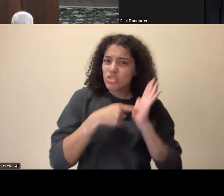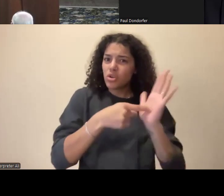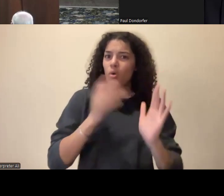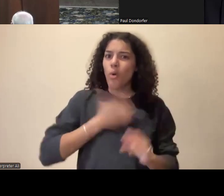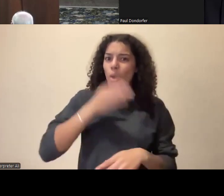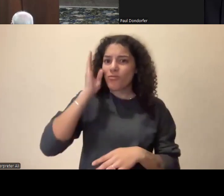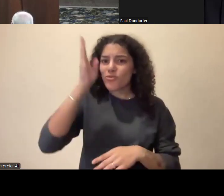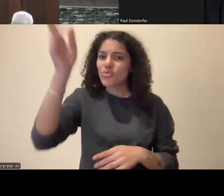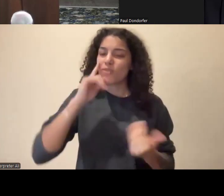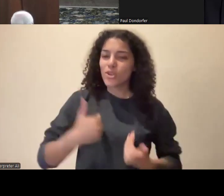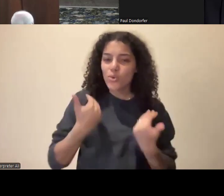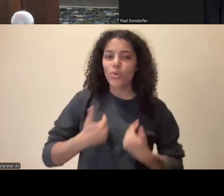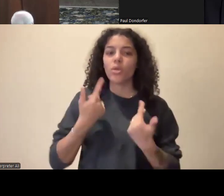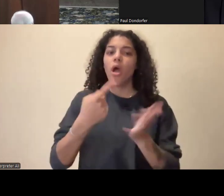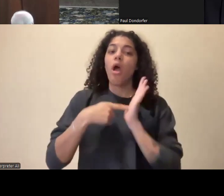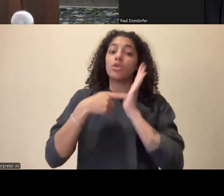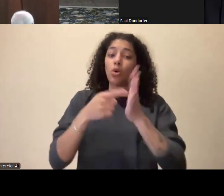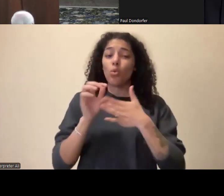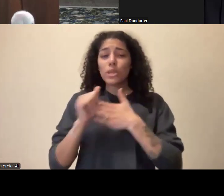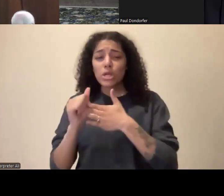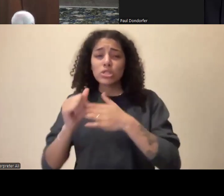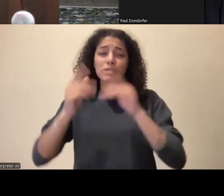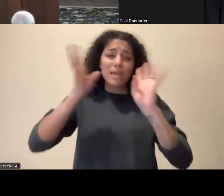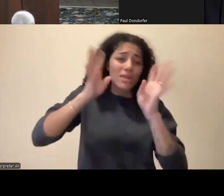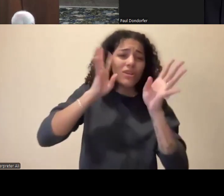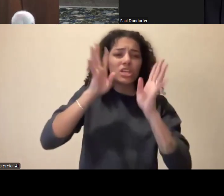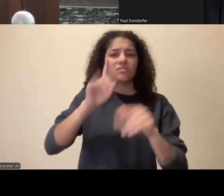innovation and an unwavering commitment to the health of our planet They not only serve